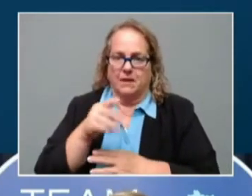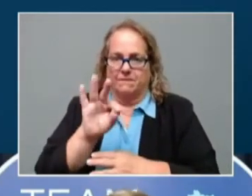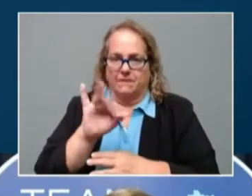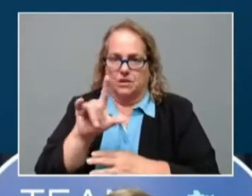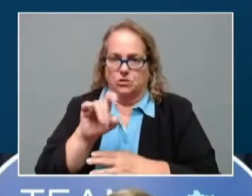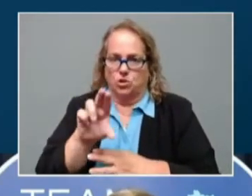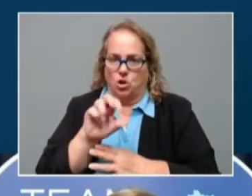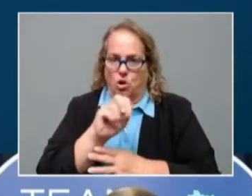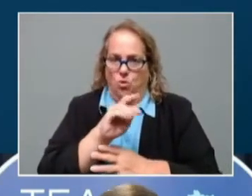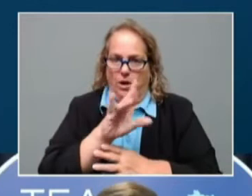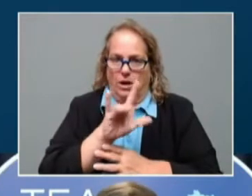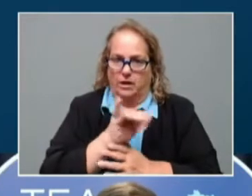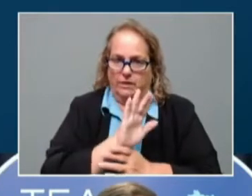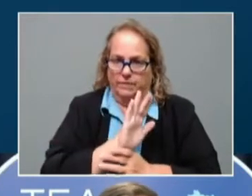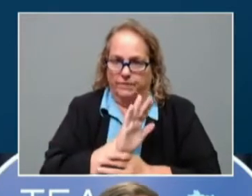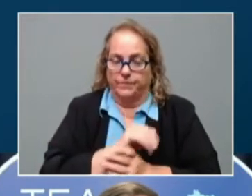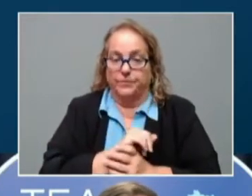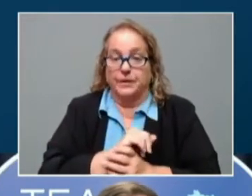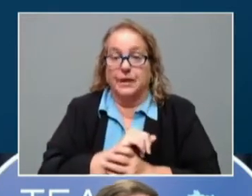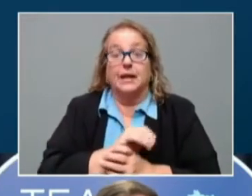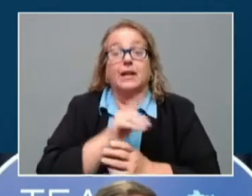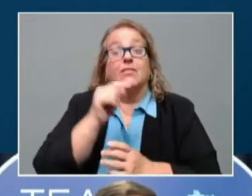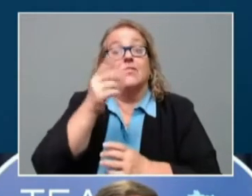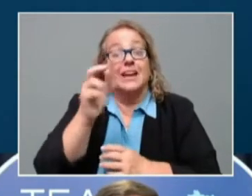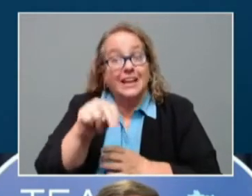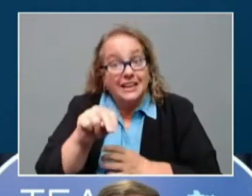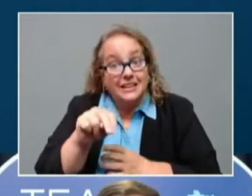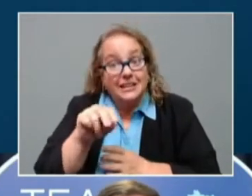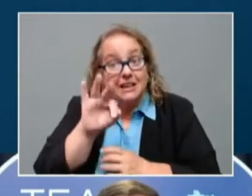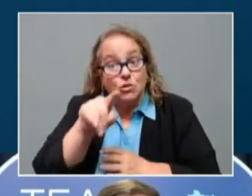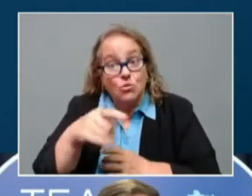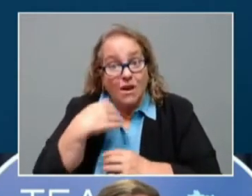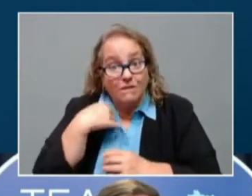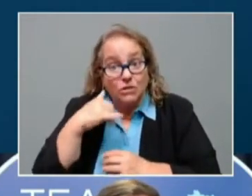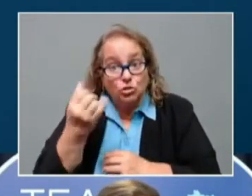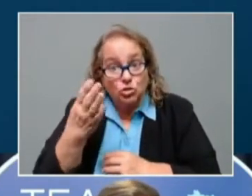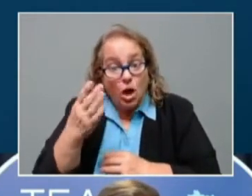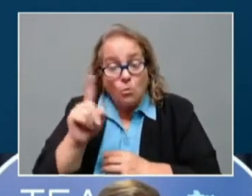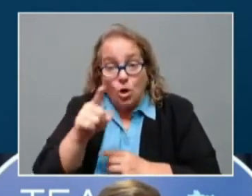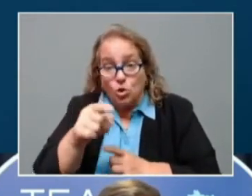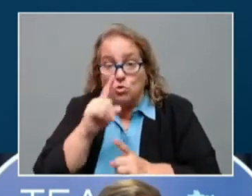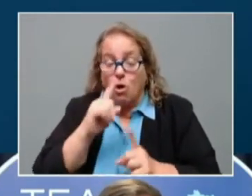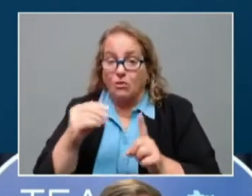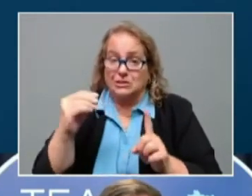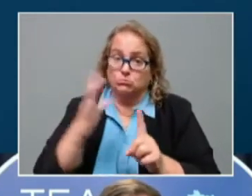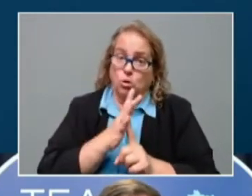job where you are exposed to large numbers of people and would be at a